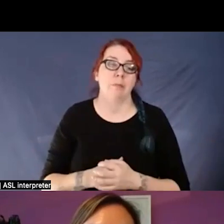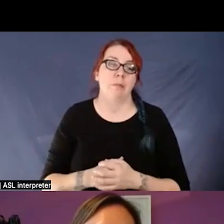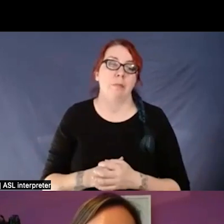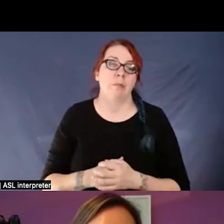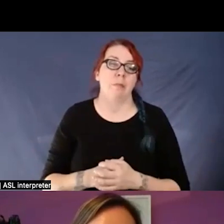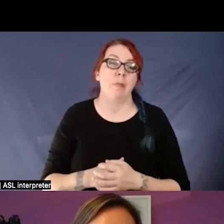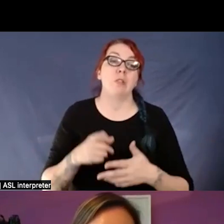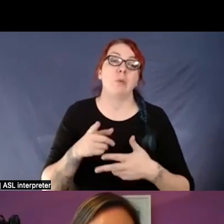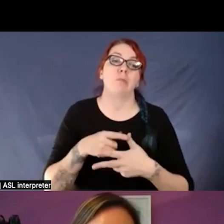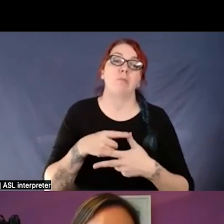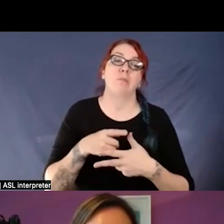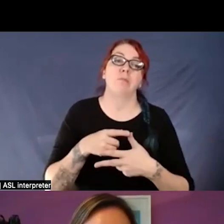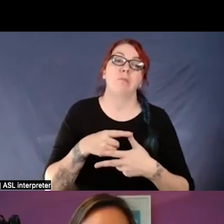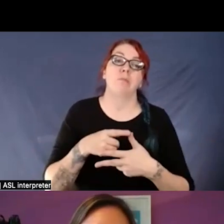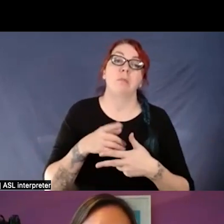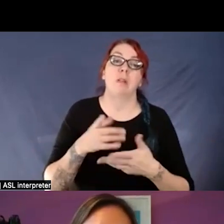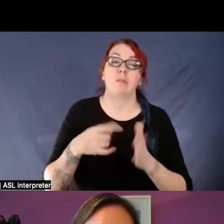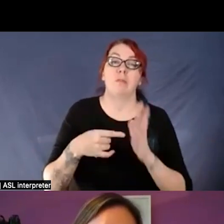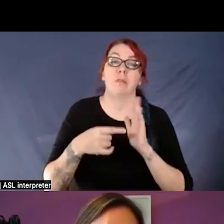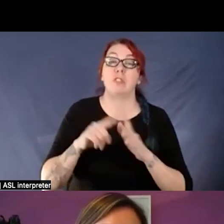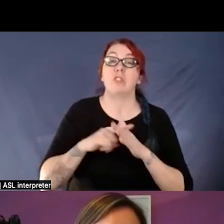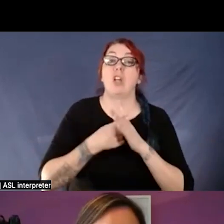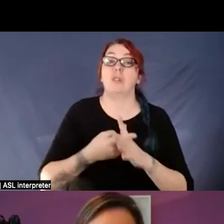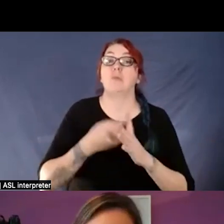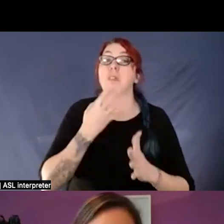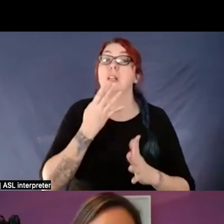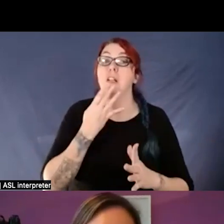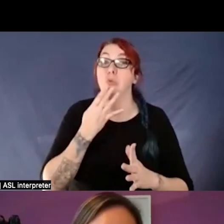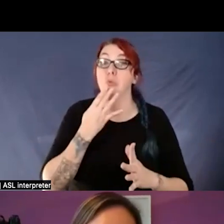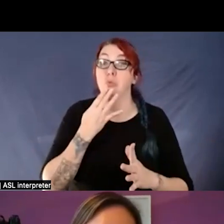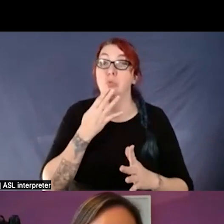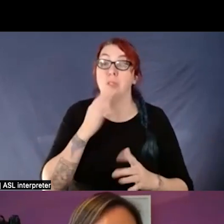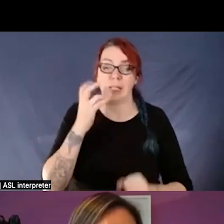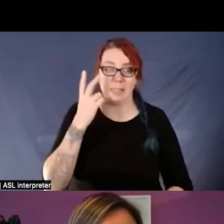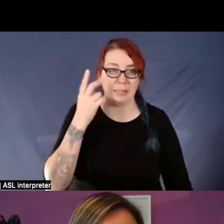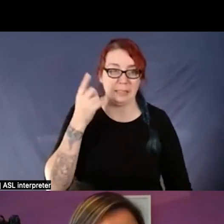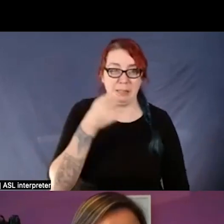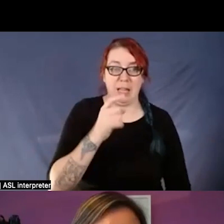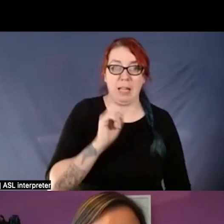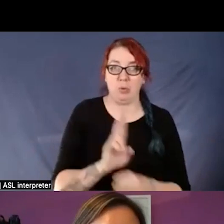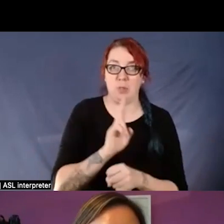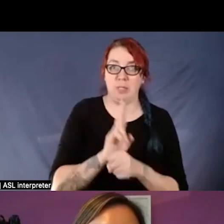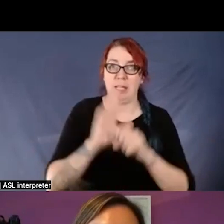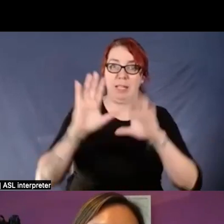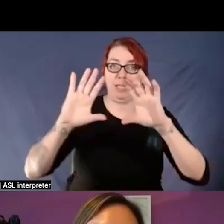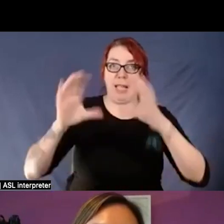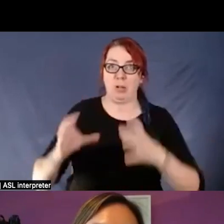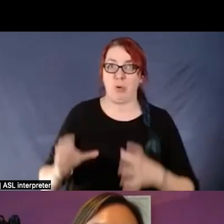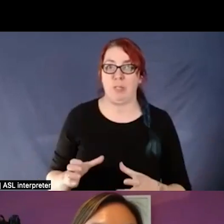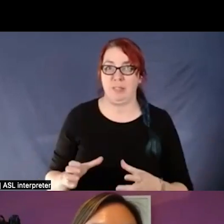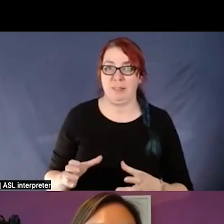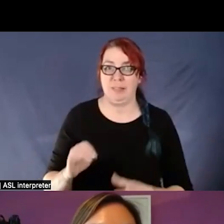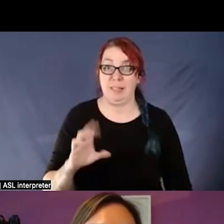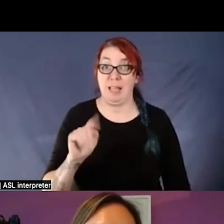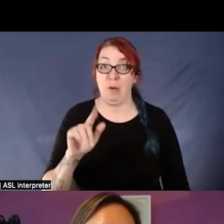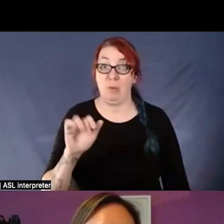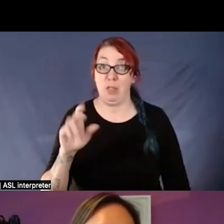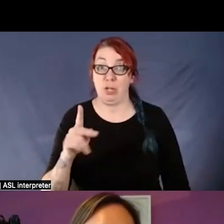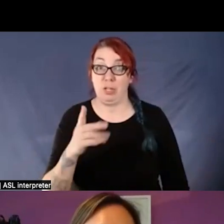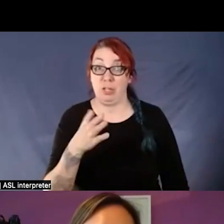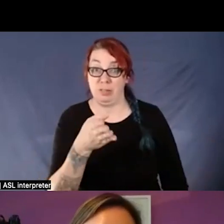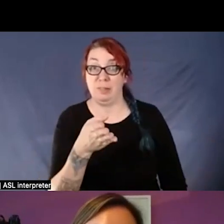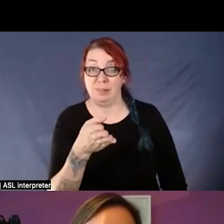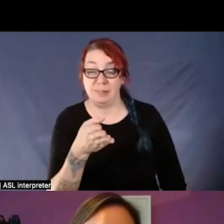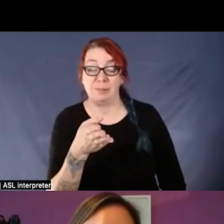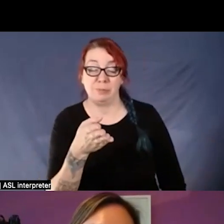as you can see here, I've categorized BookNet Canada Tech Forum as Turquoise. And if I have a